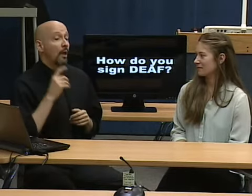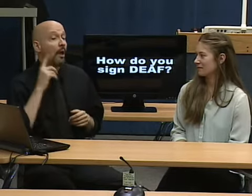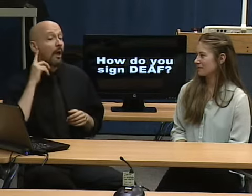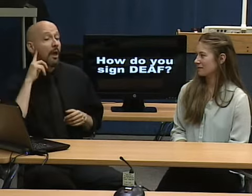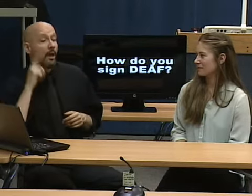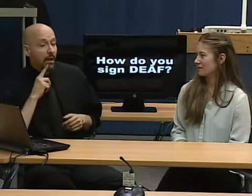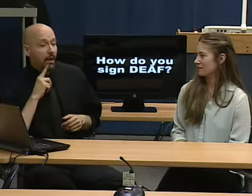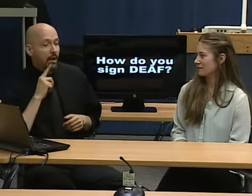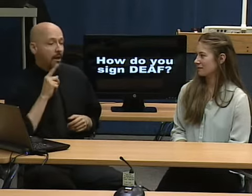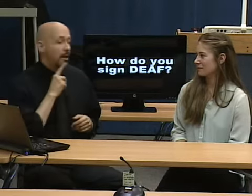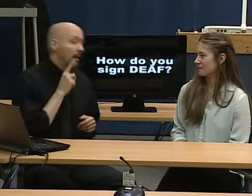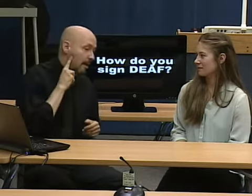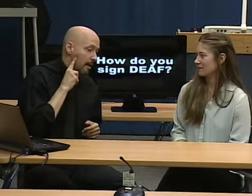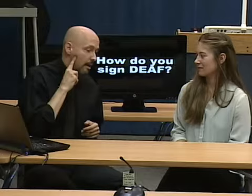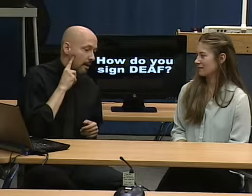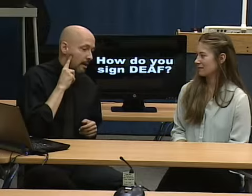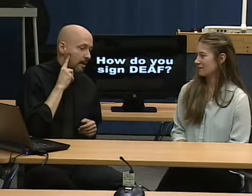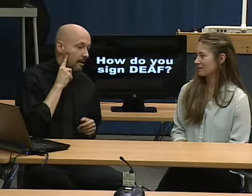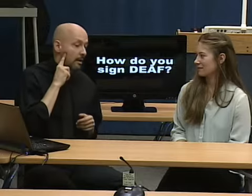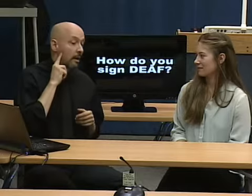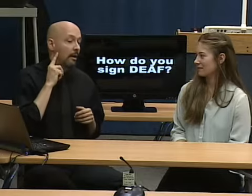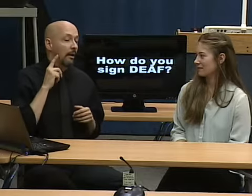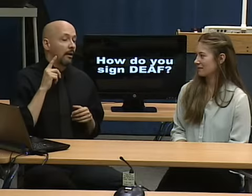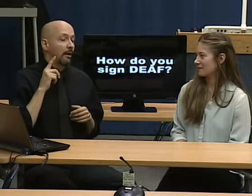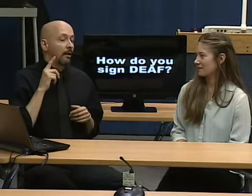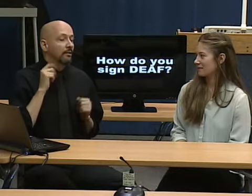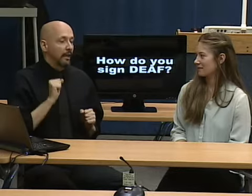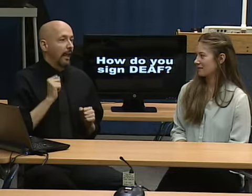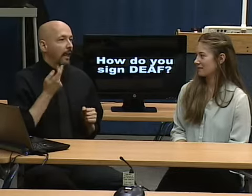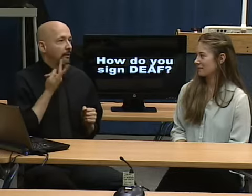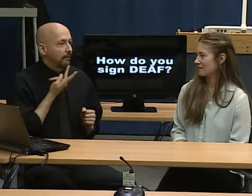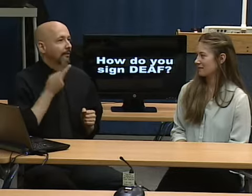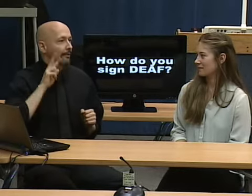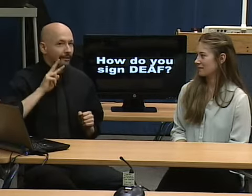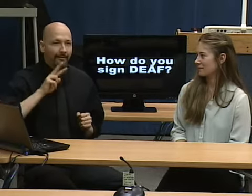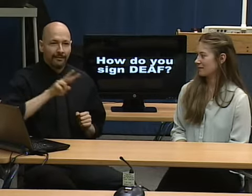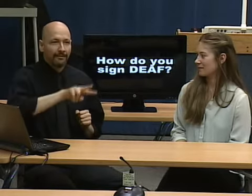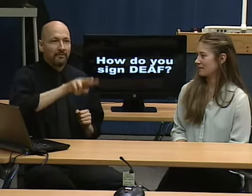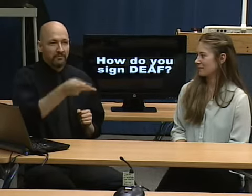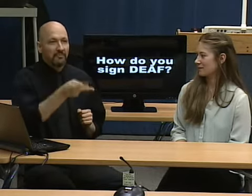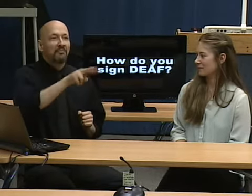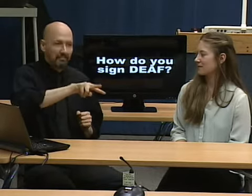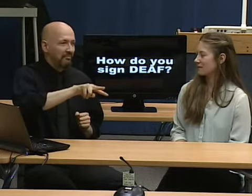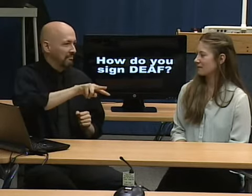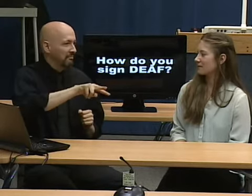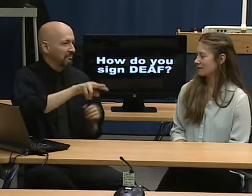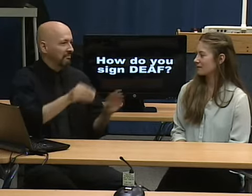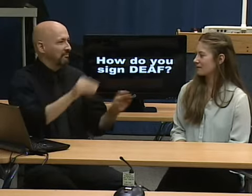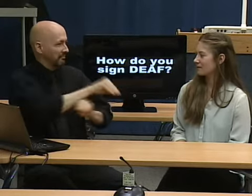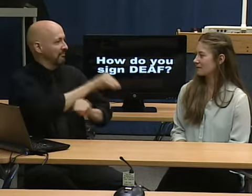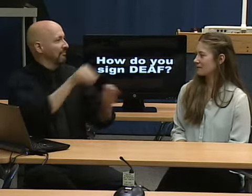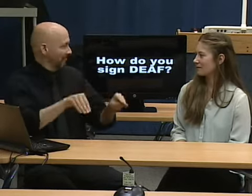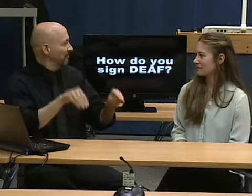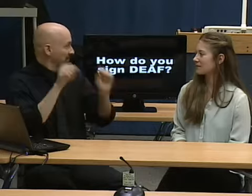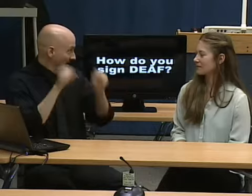So, "Deaf" signed this way, or this way, the direction can be reversed. Flipped. The movement can be switched.